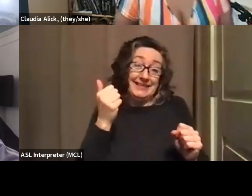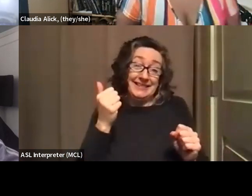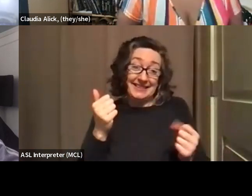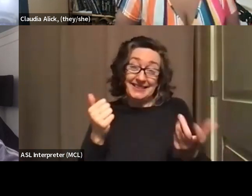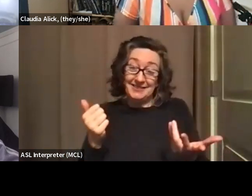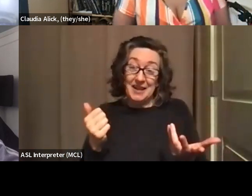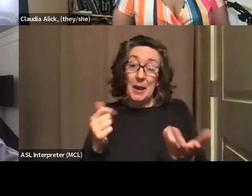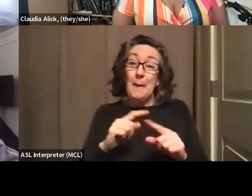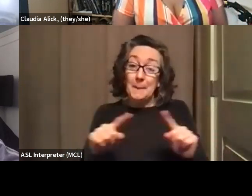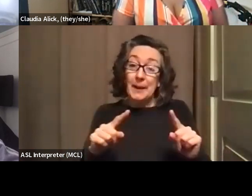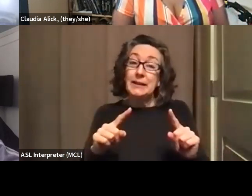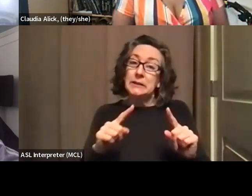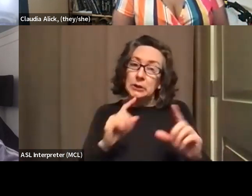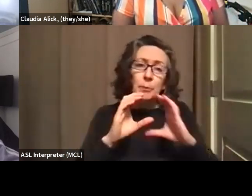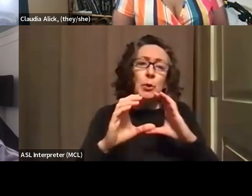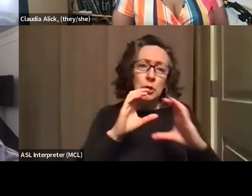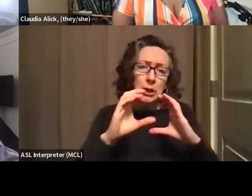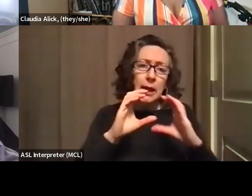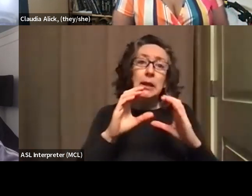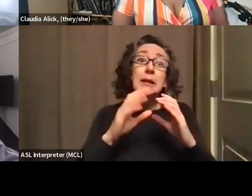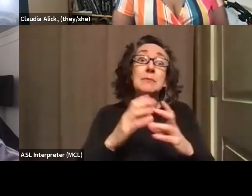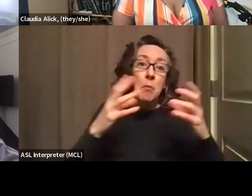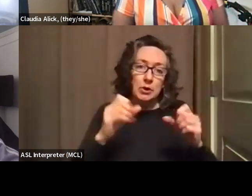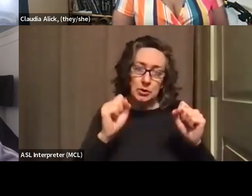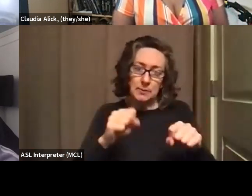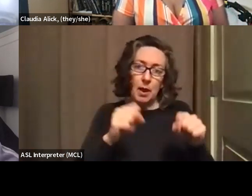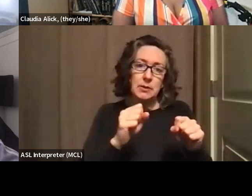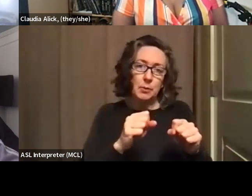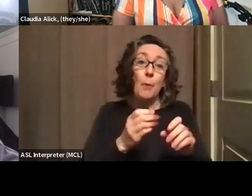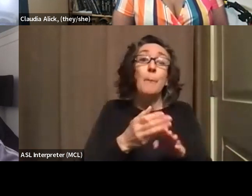Try to communicate as much as it needs beforehand.